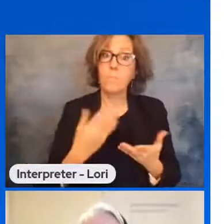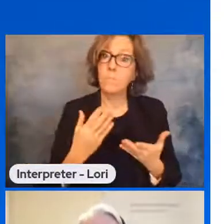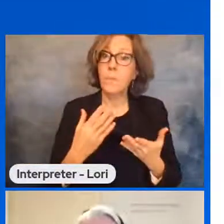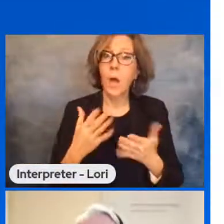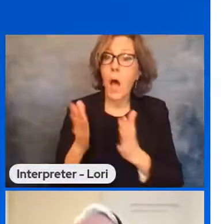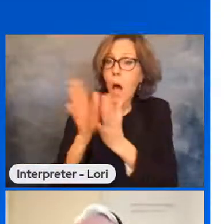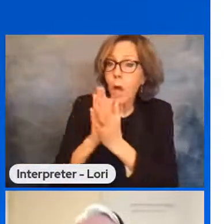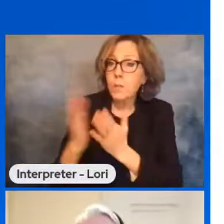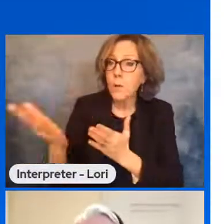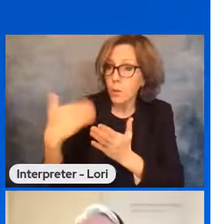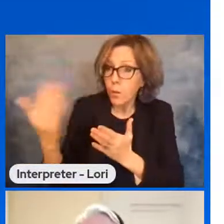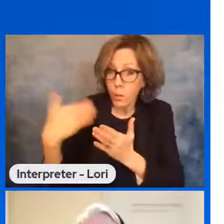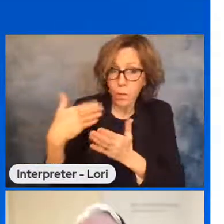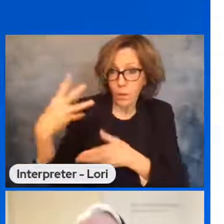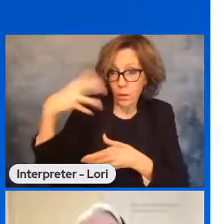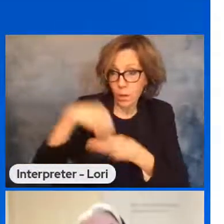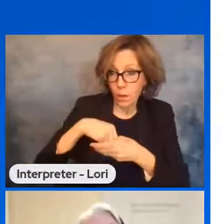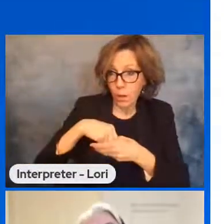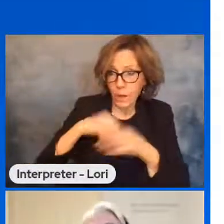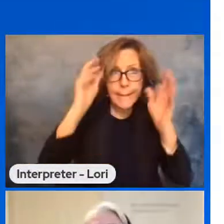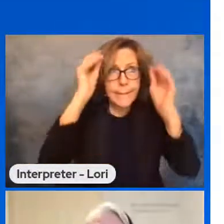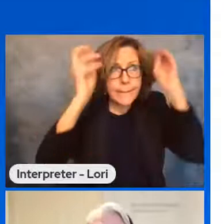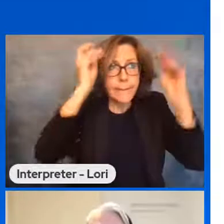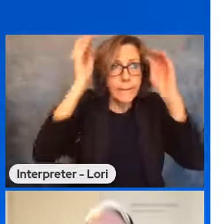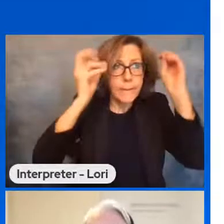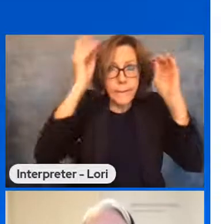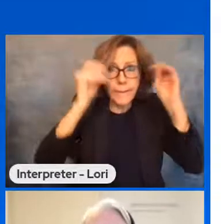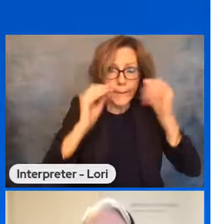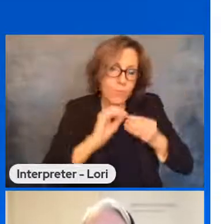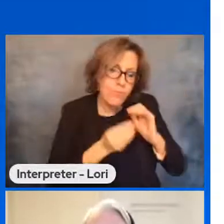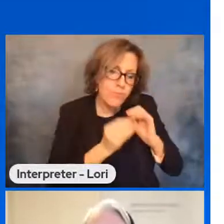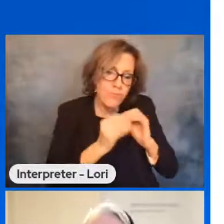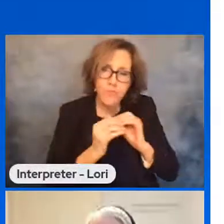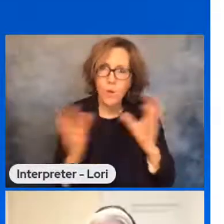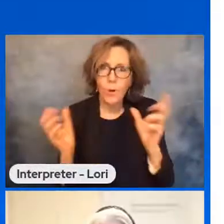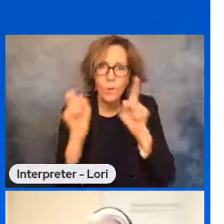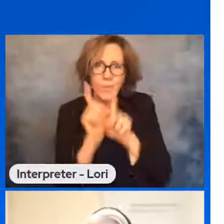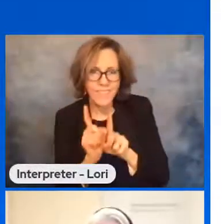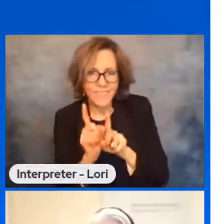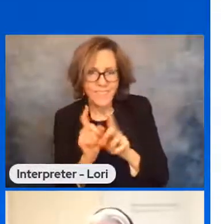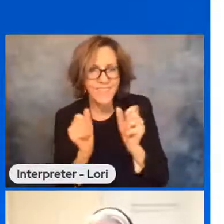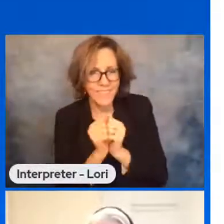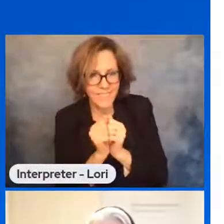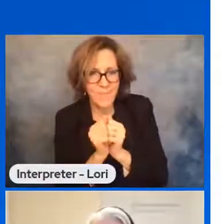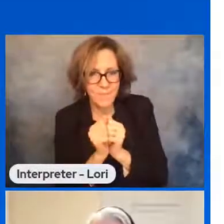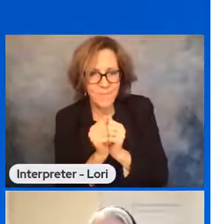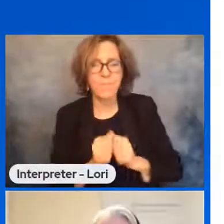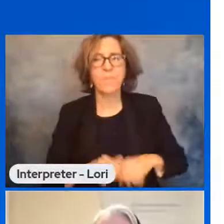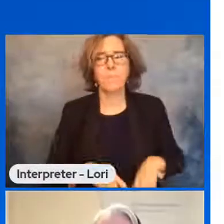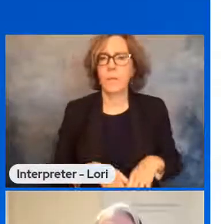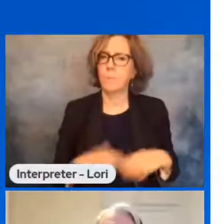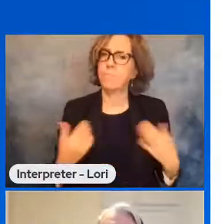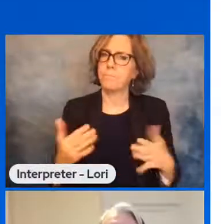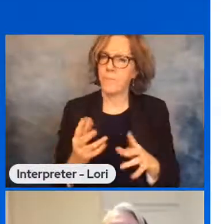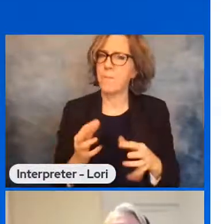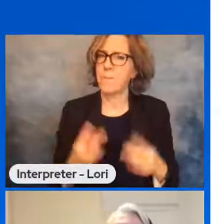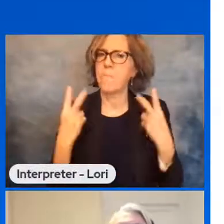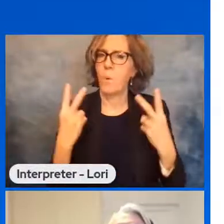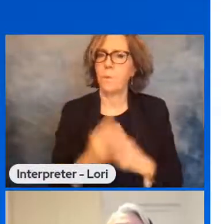The reason for this is empathy can get you only so far. You can intuit that, I think there's going to be a problem over here.